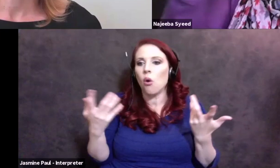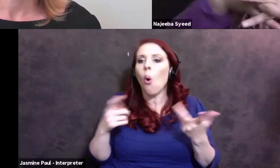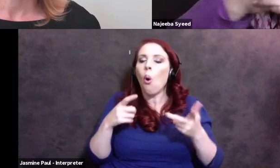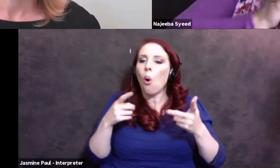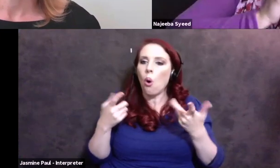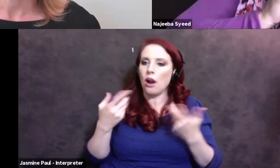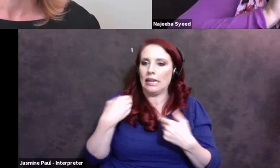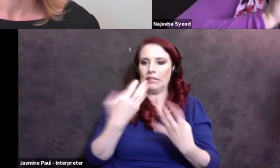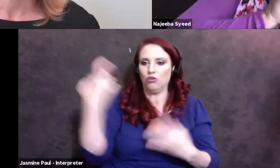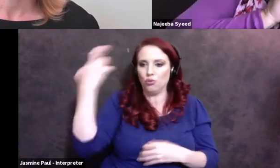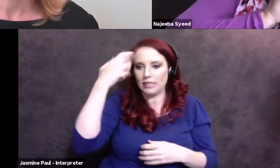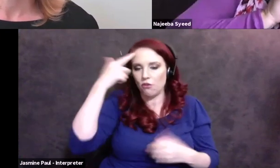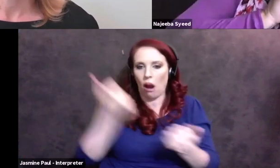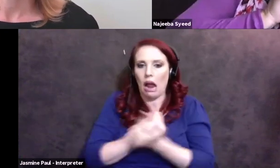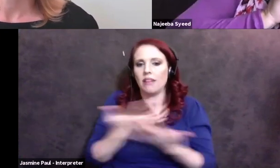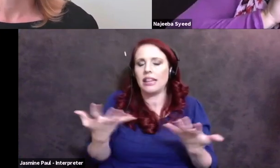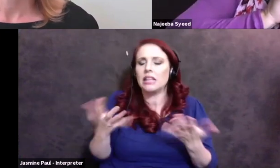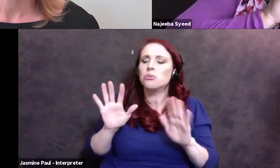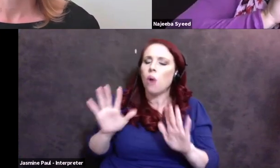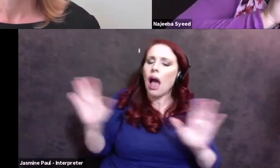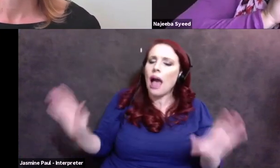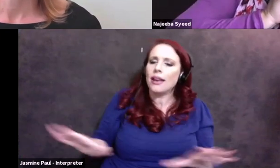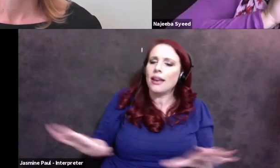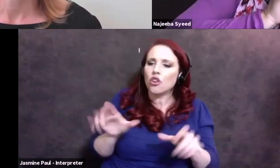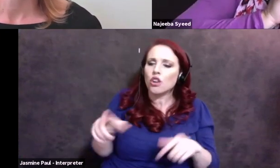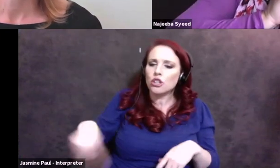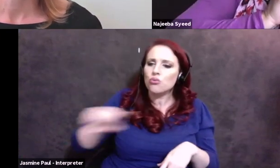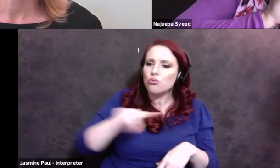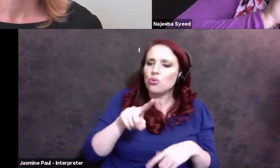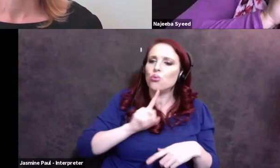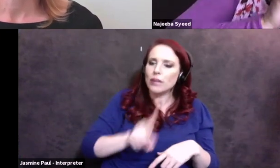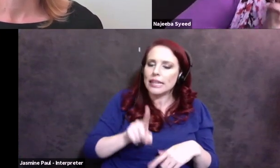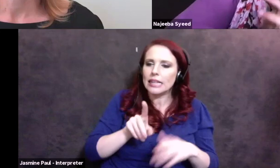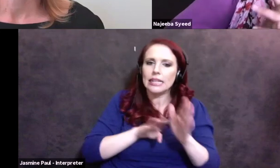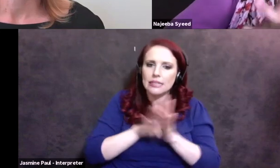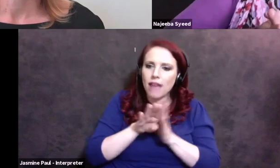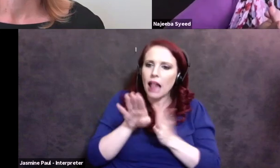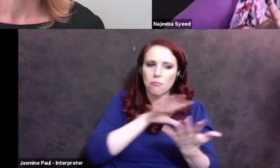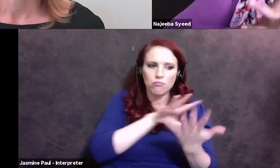So, I would just encourage us to really engage and to develop religious literacy and develop